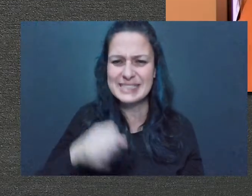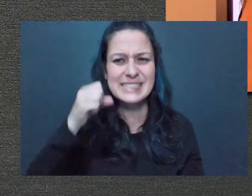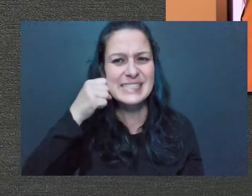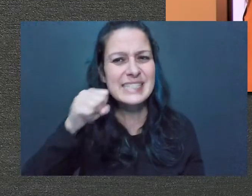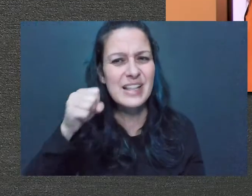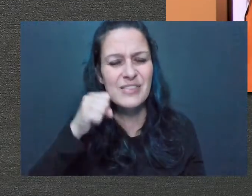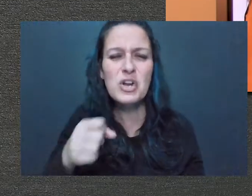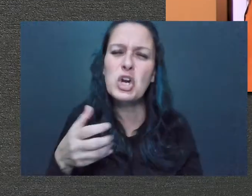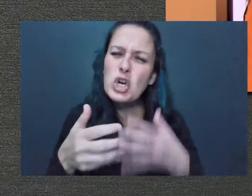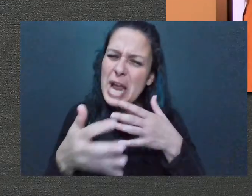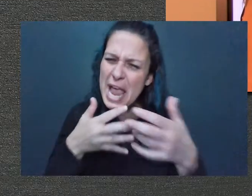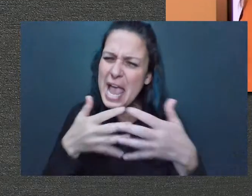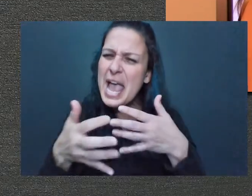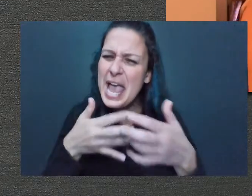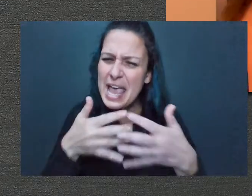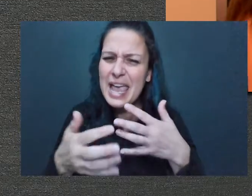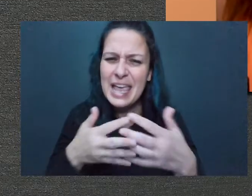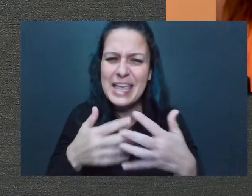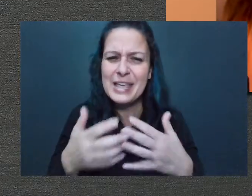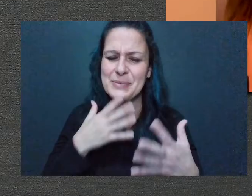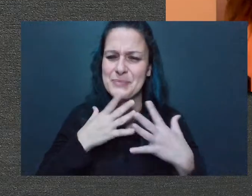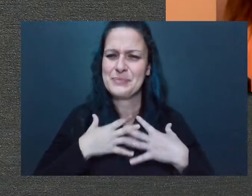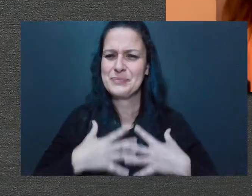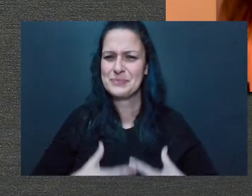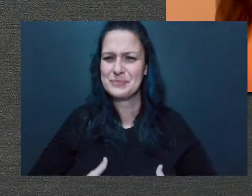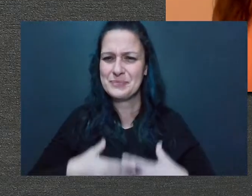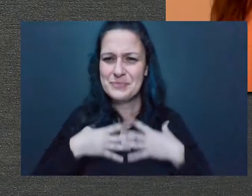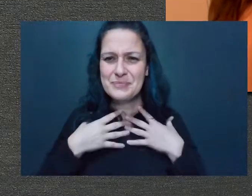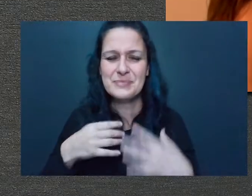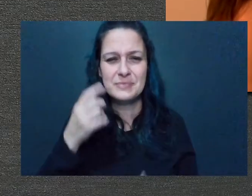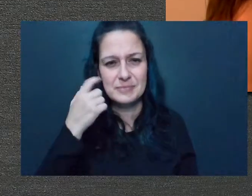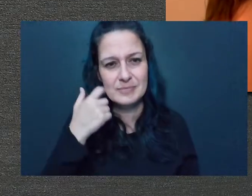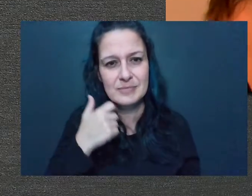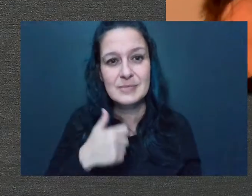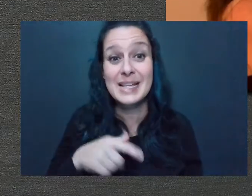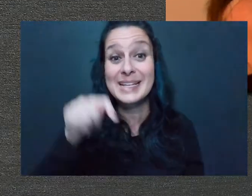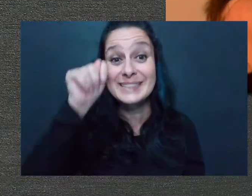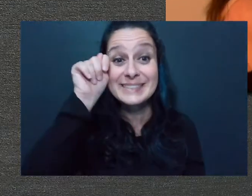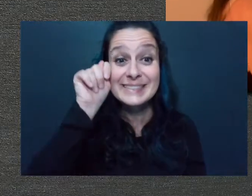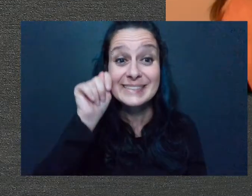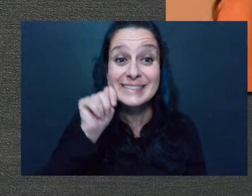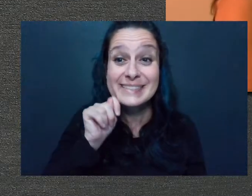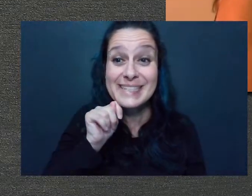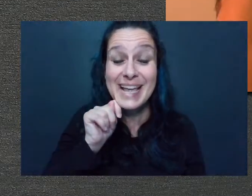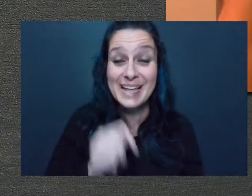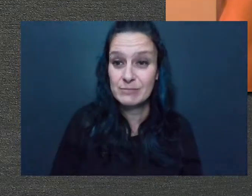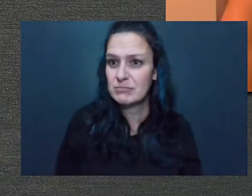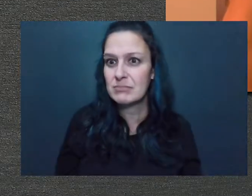Yeah, like a gray down here. And tan. [Communication Device] Tan.